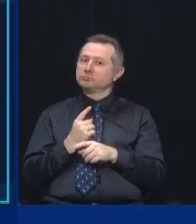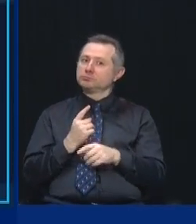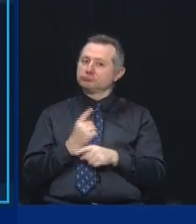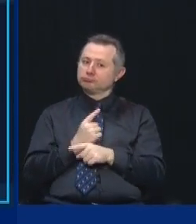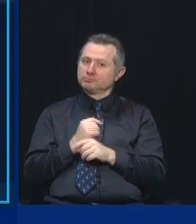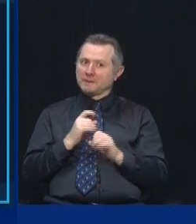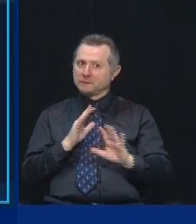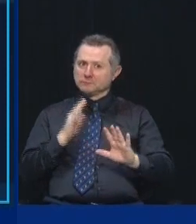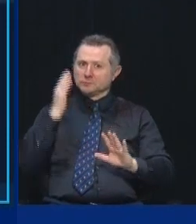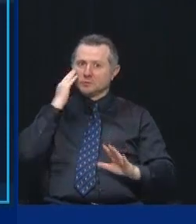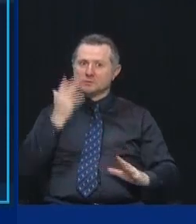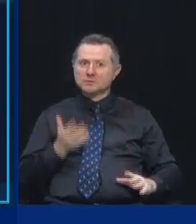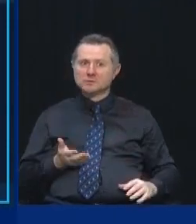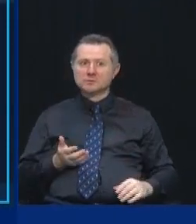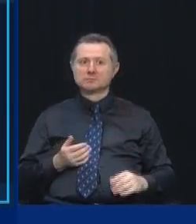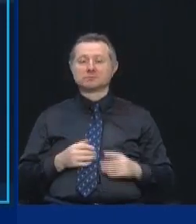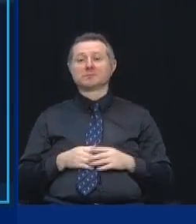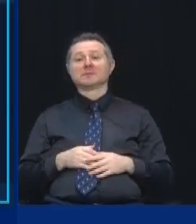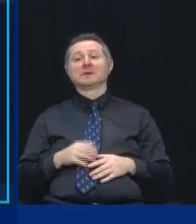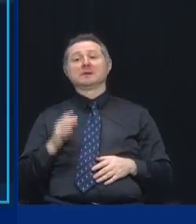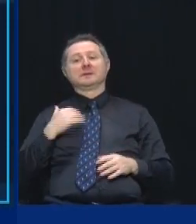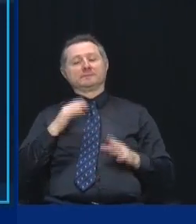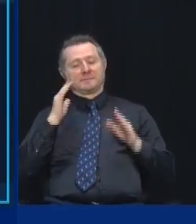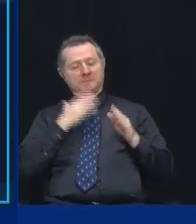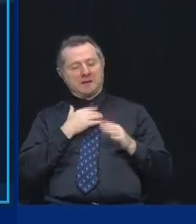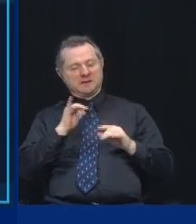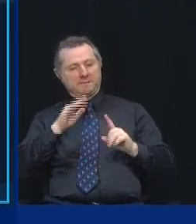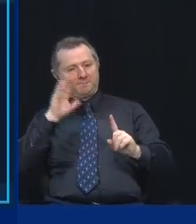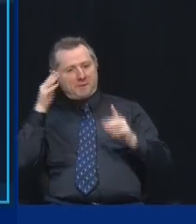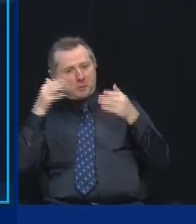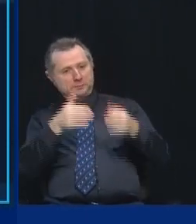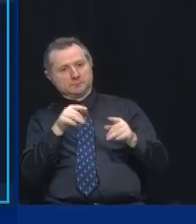KILLING YOUR GRANDMOTHER. SO, SHOW SOME CIVIC